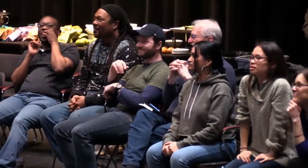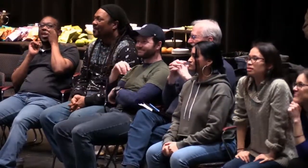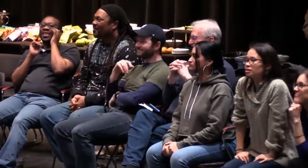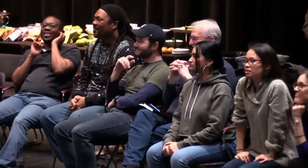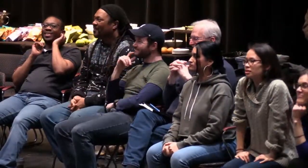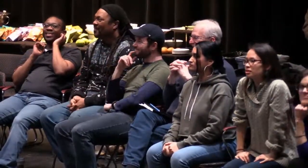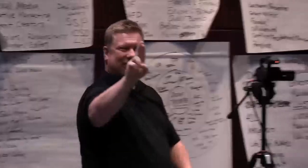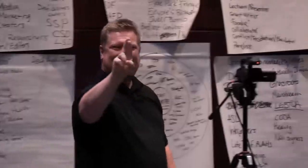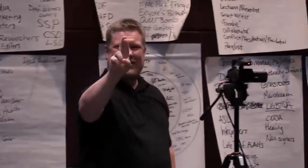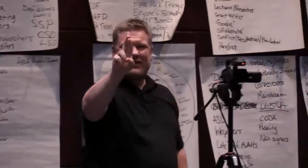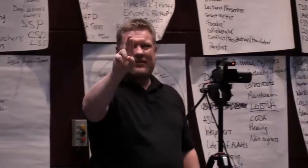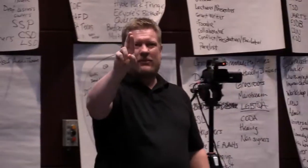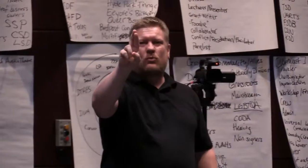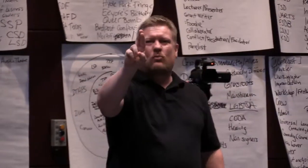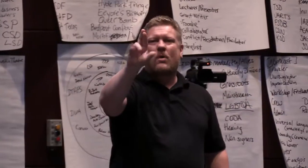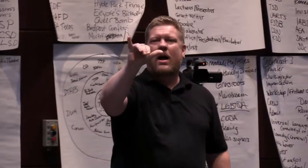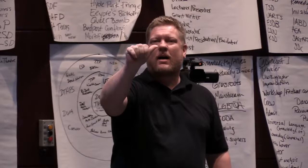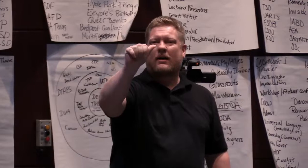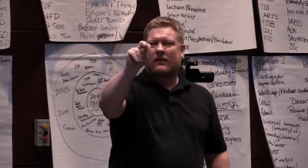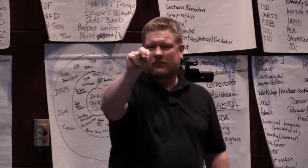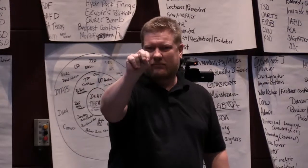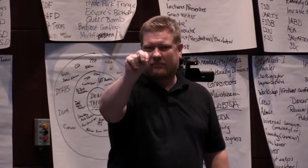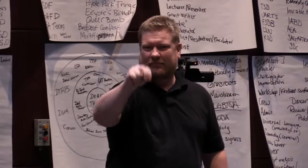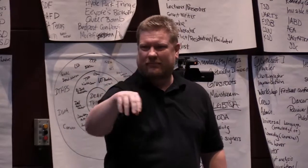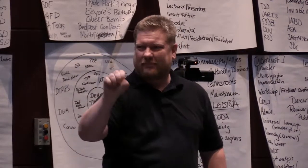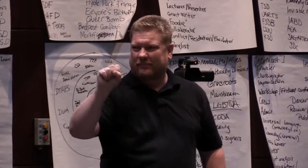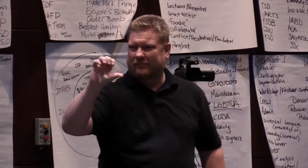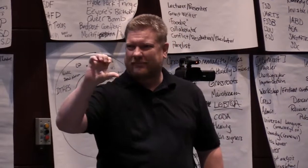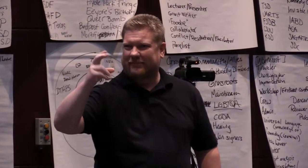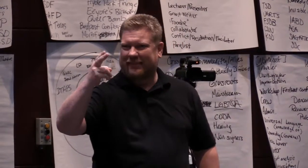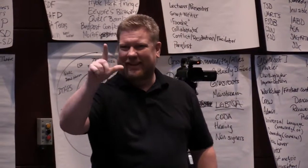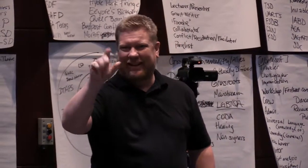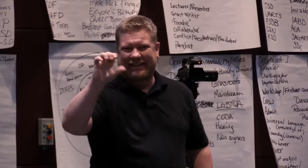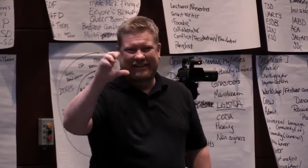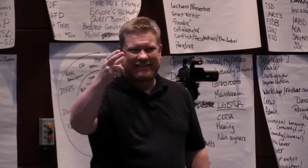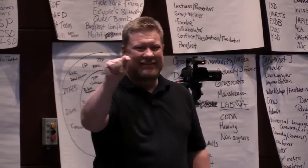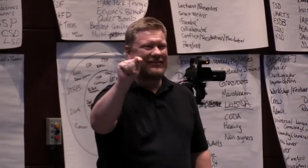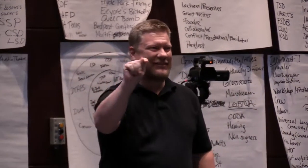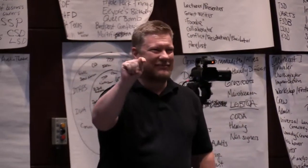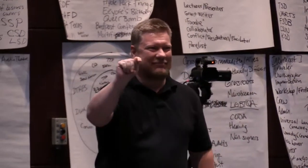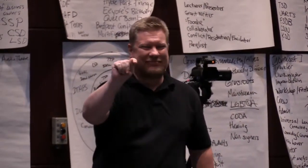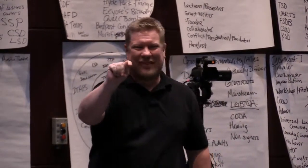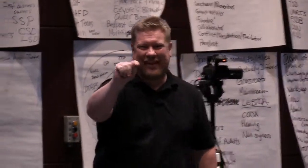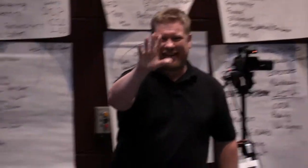Oh, I forgot to introduce myself, I'm sorry. My name is Ryan, Ryan Schlepp.